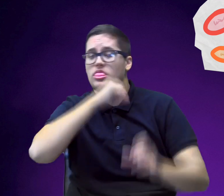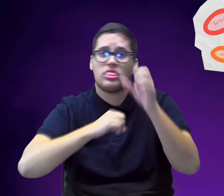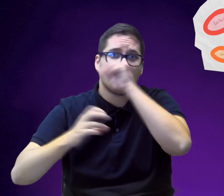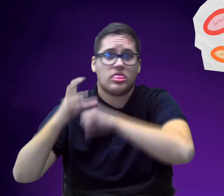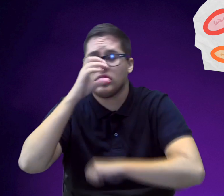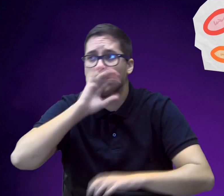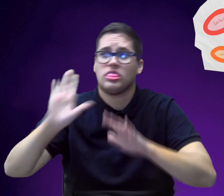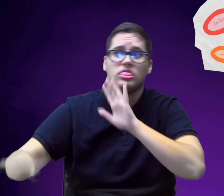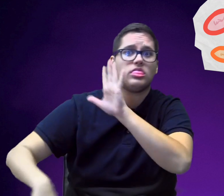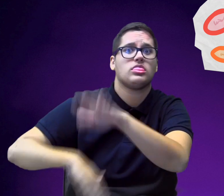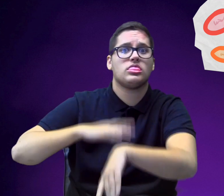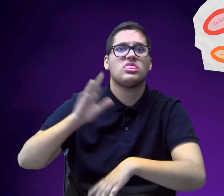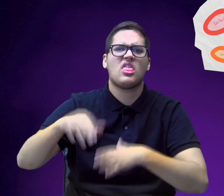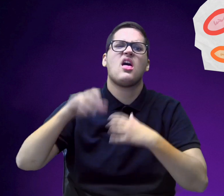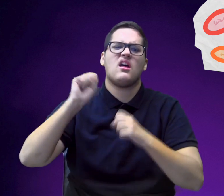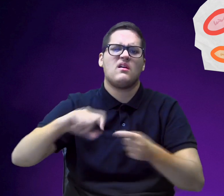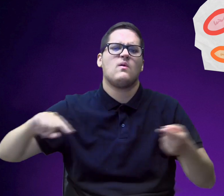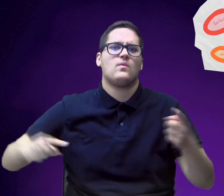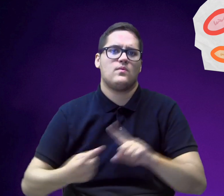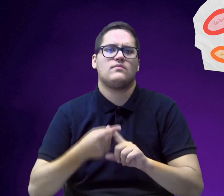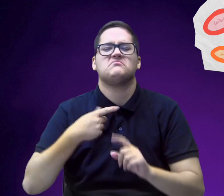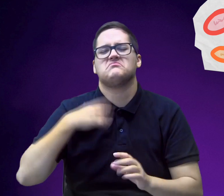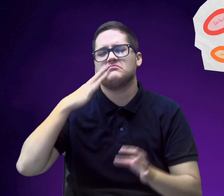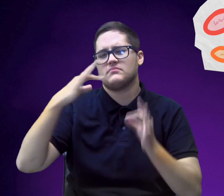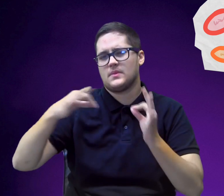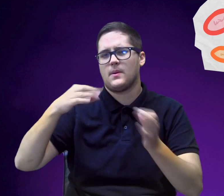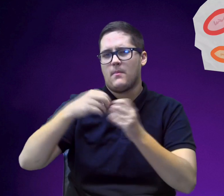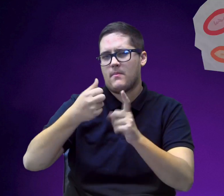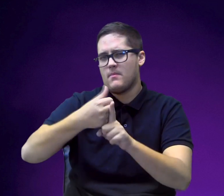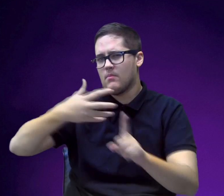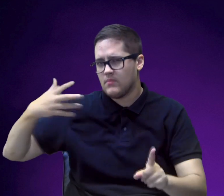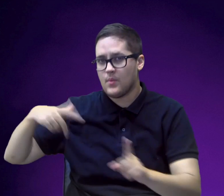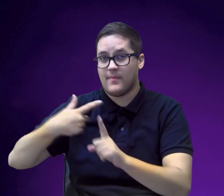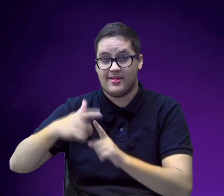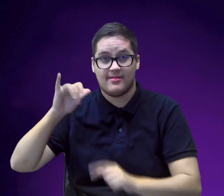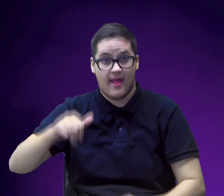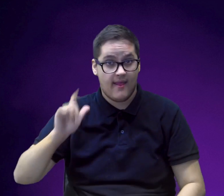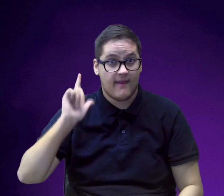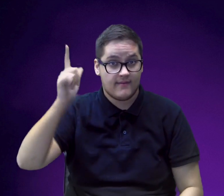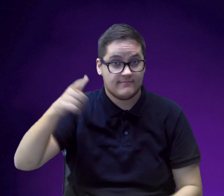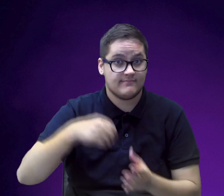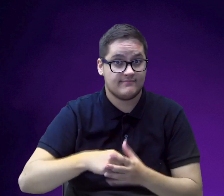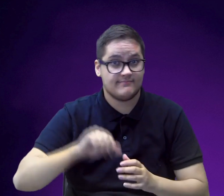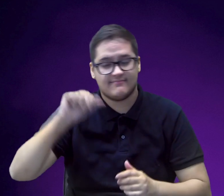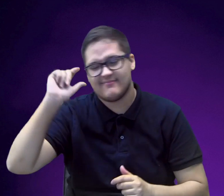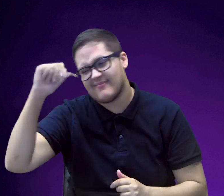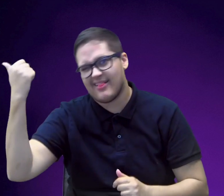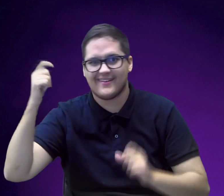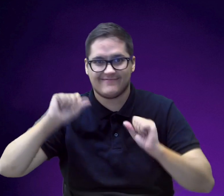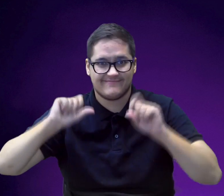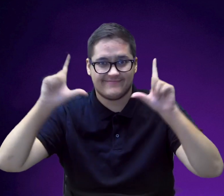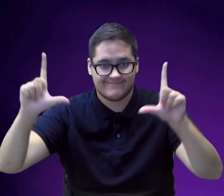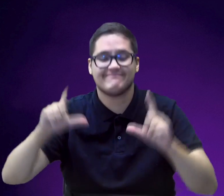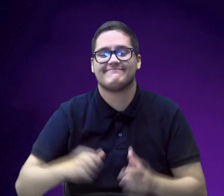If you miss dosages, it can hurt you. I will explain more about that in later video.